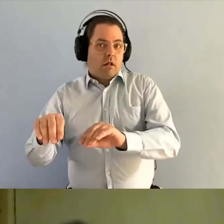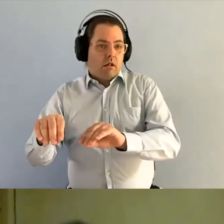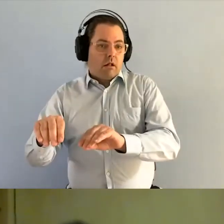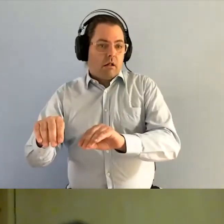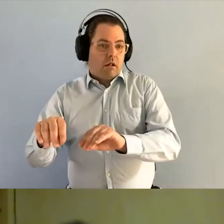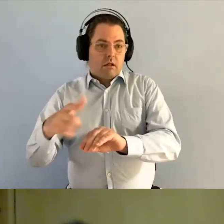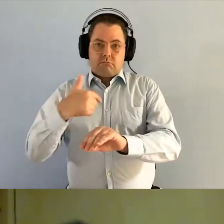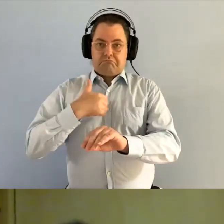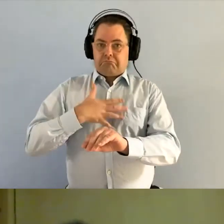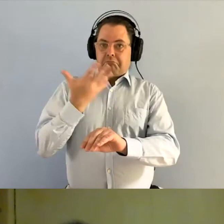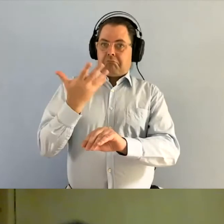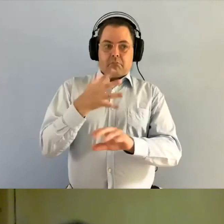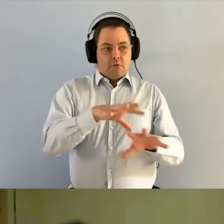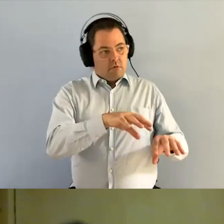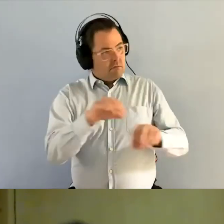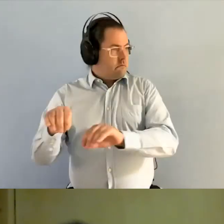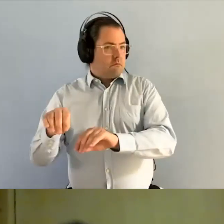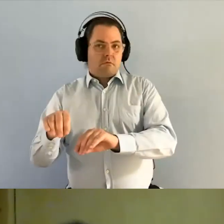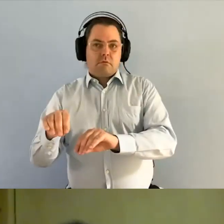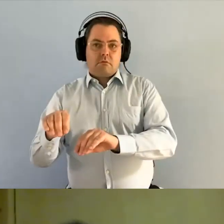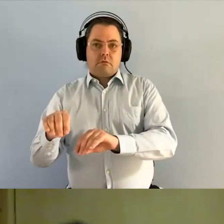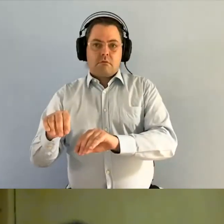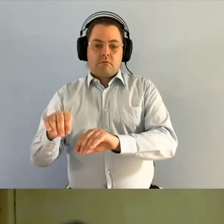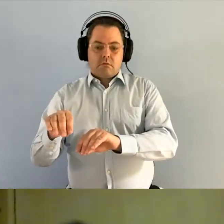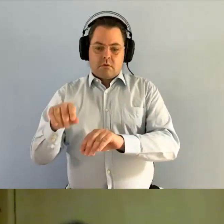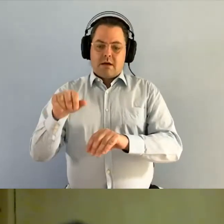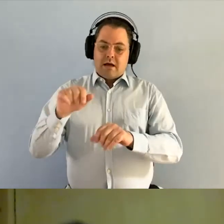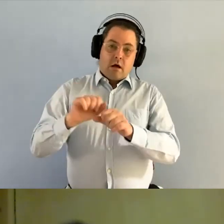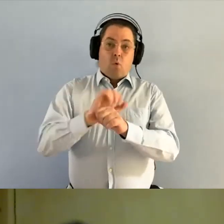. We were deported